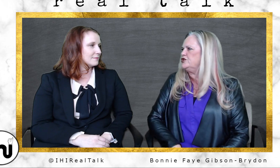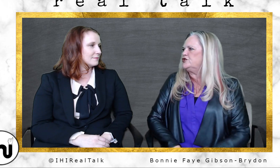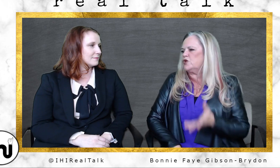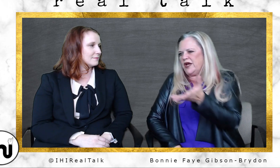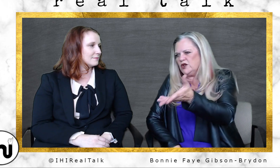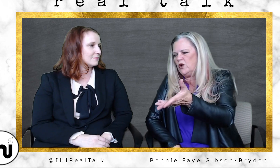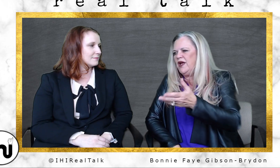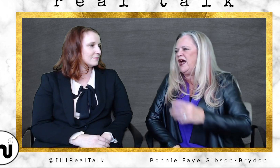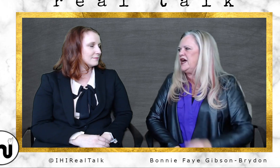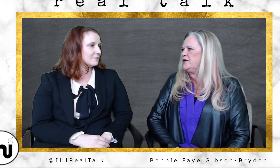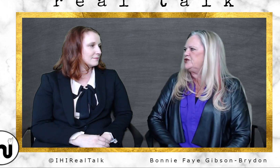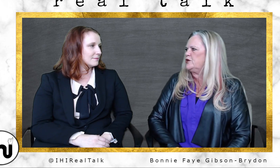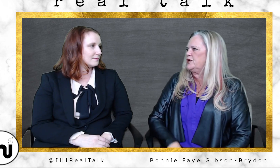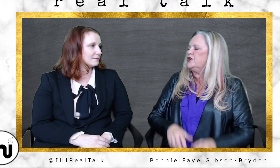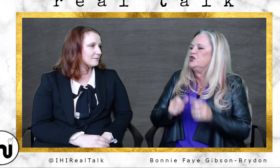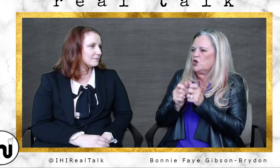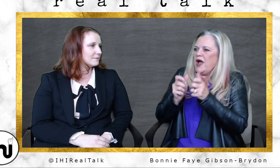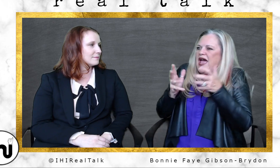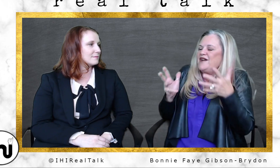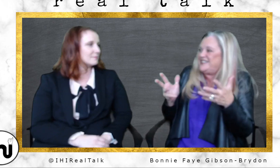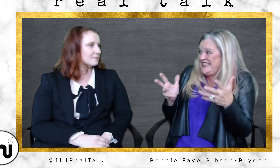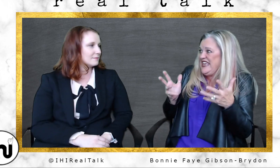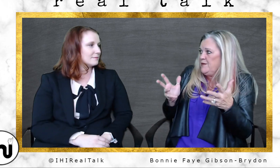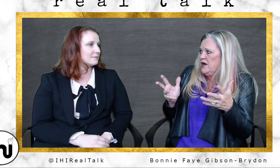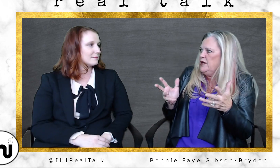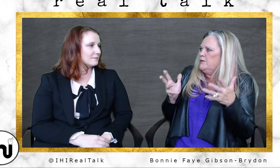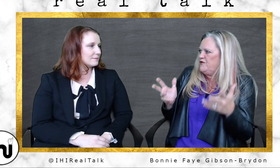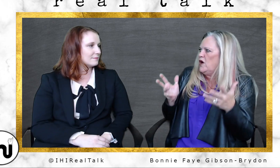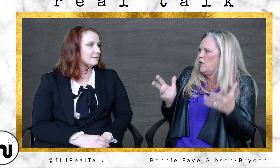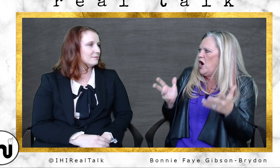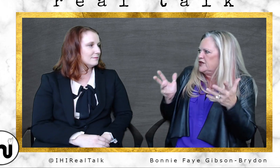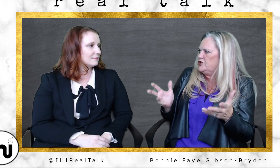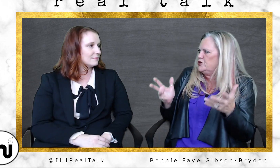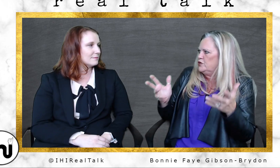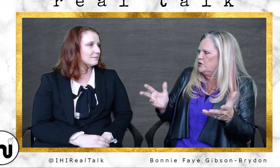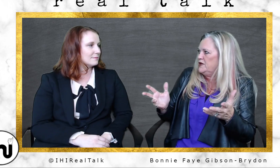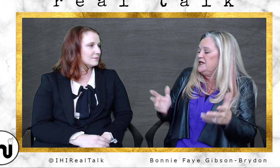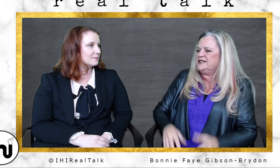So I know how to interpret. So I have a schema before I walk into the room. Does